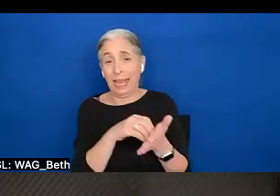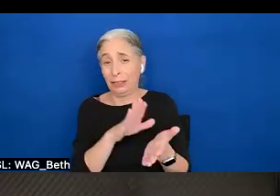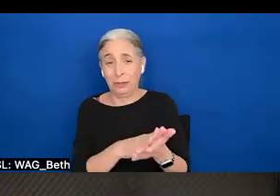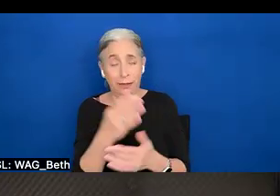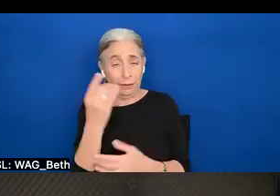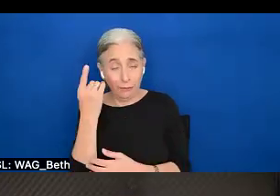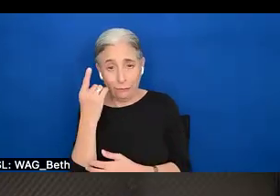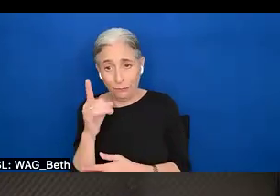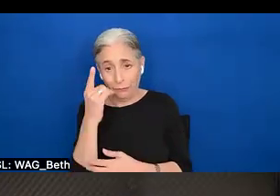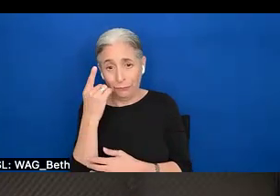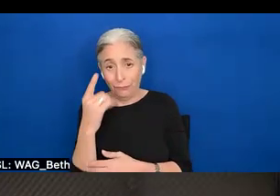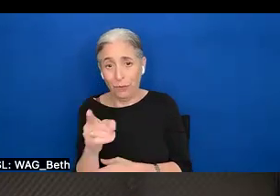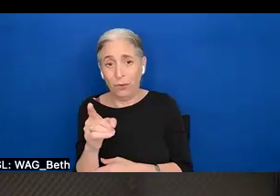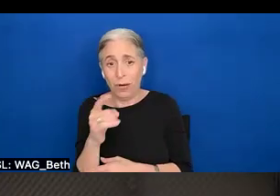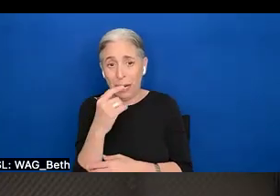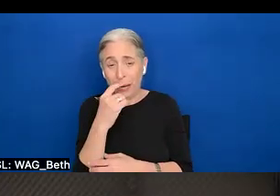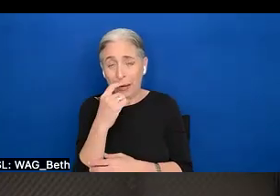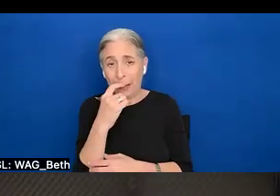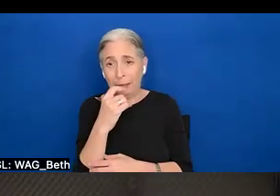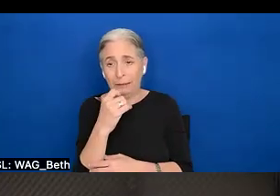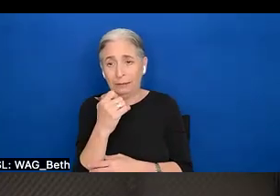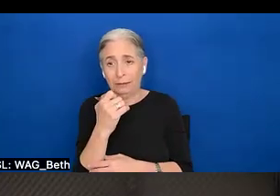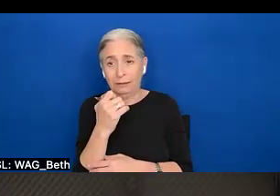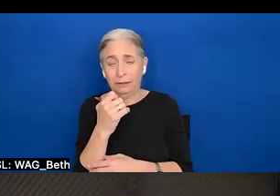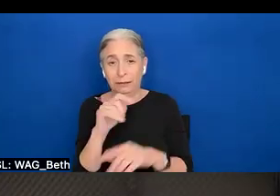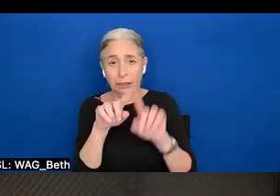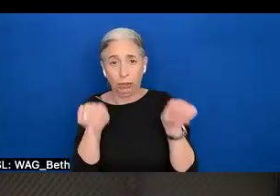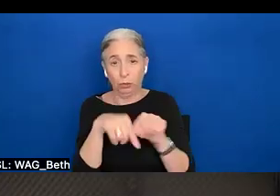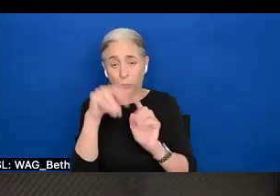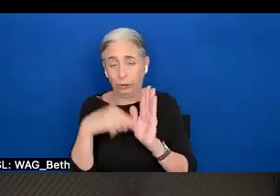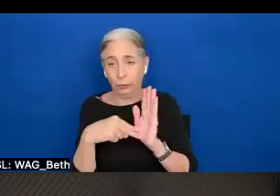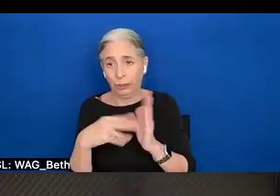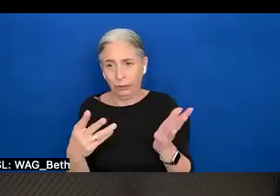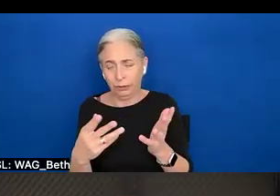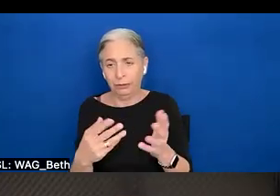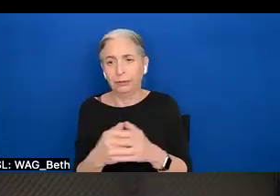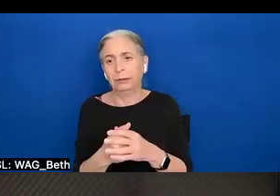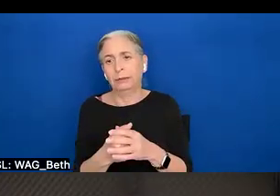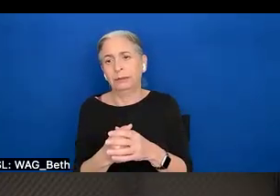an empty document for a screen reader.